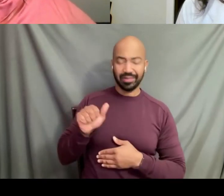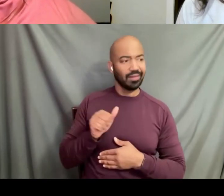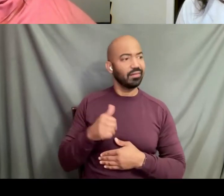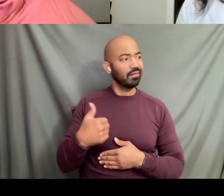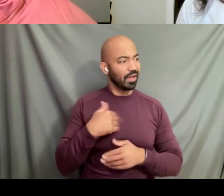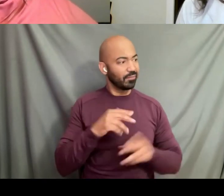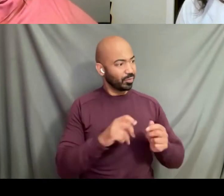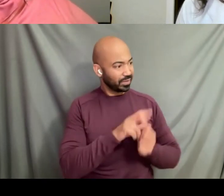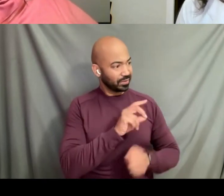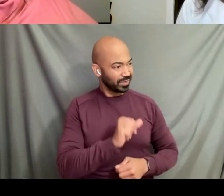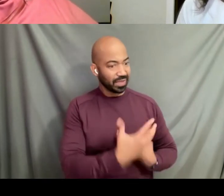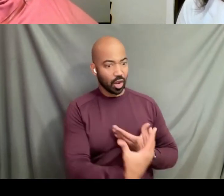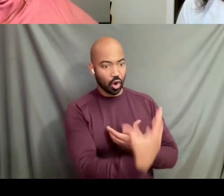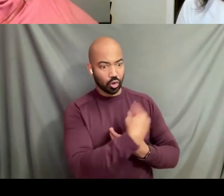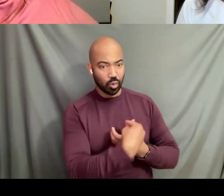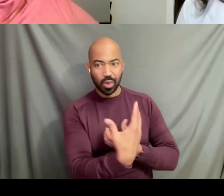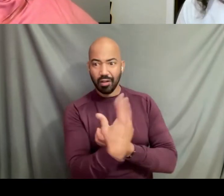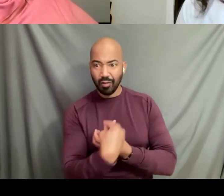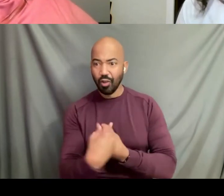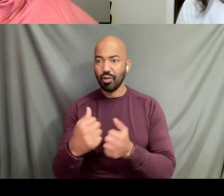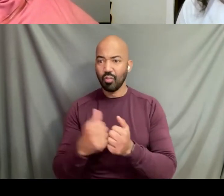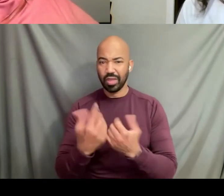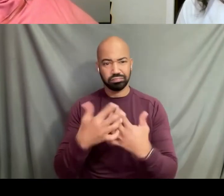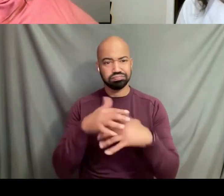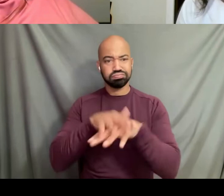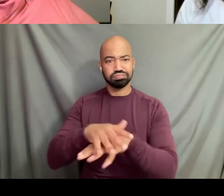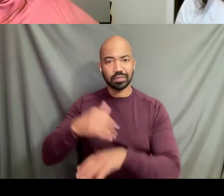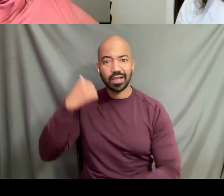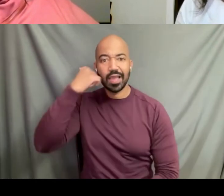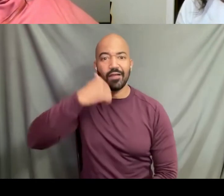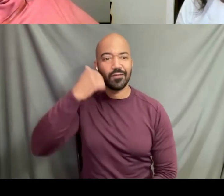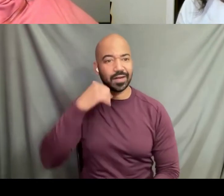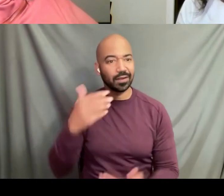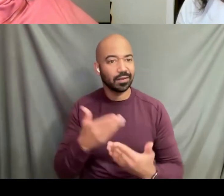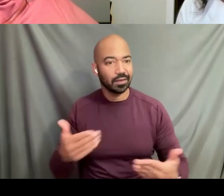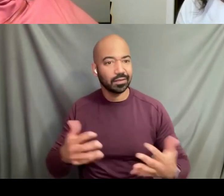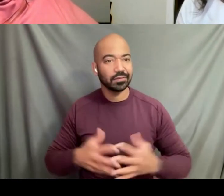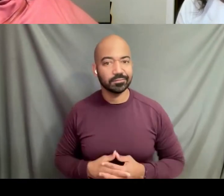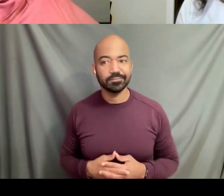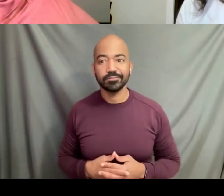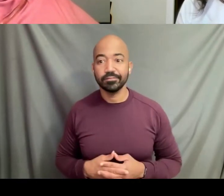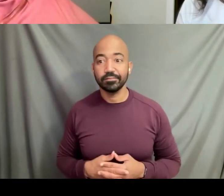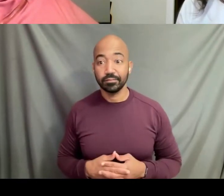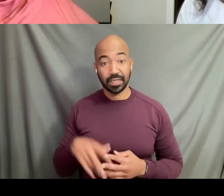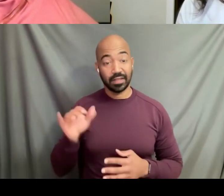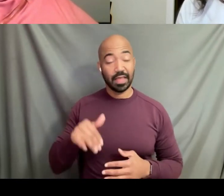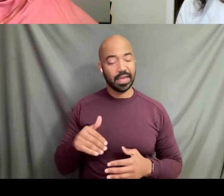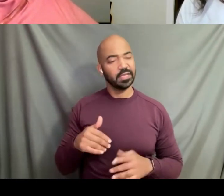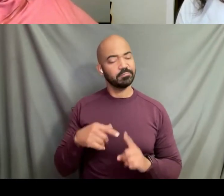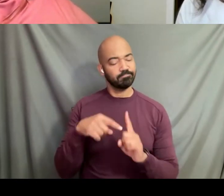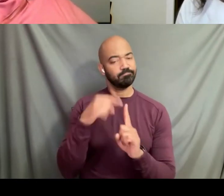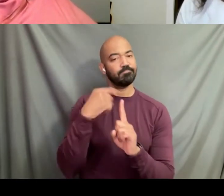and and involved in day-to-day things. So that is really a highlight typically